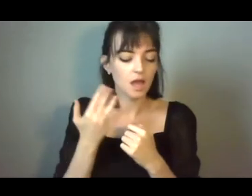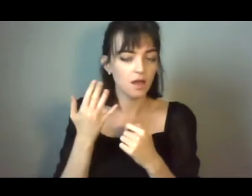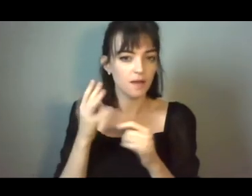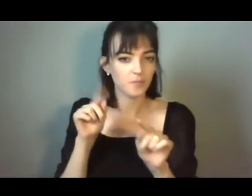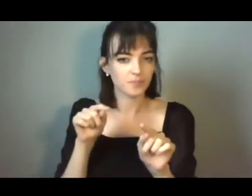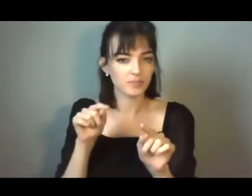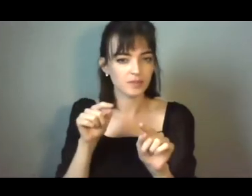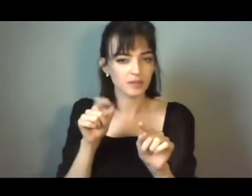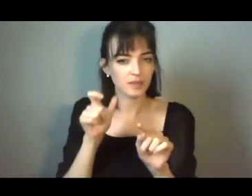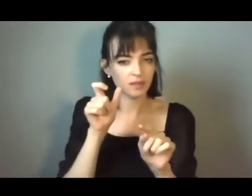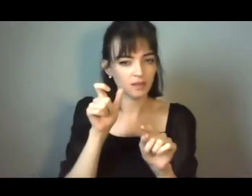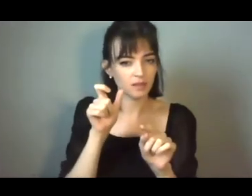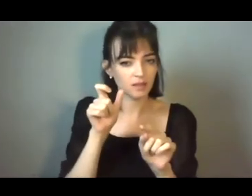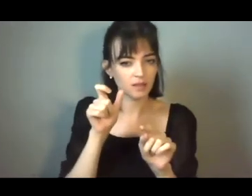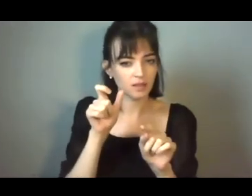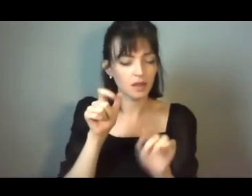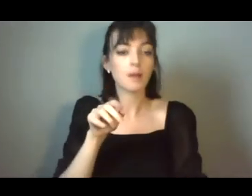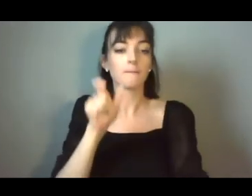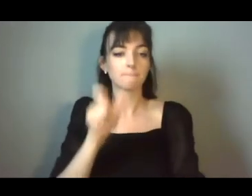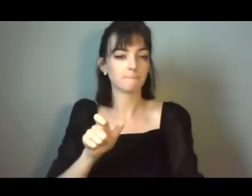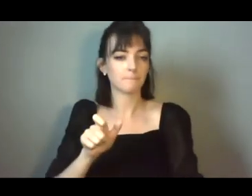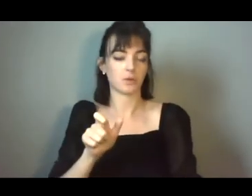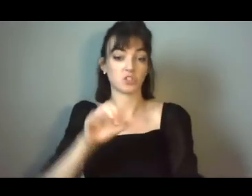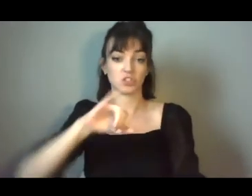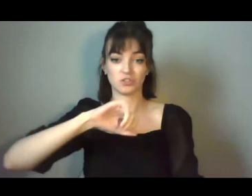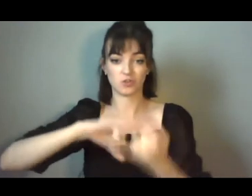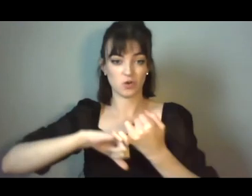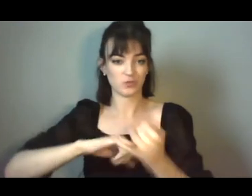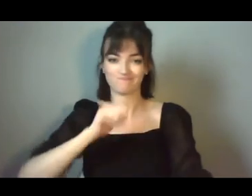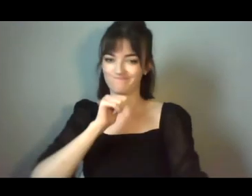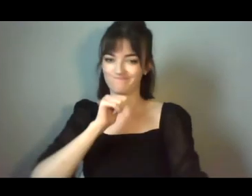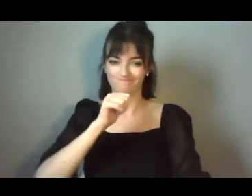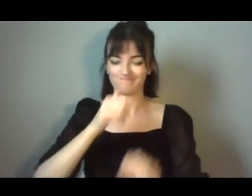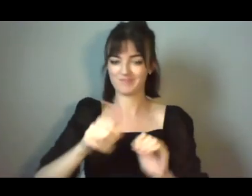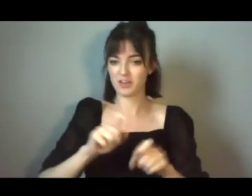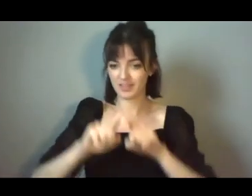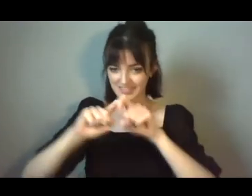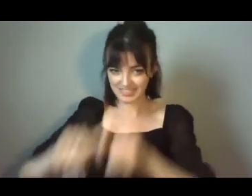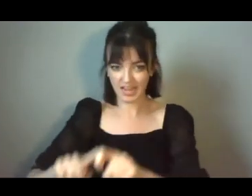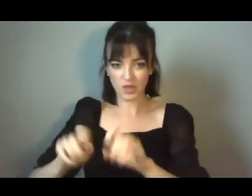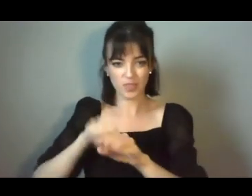: Interveners that don't abide by the guiding principles.